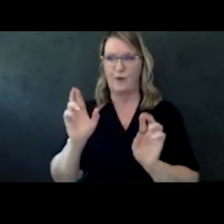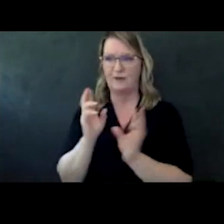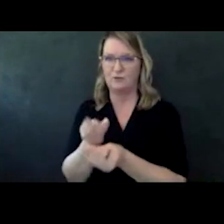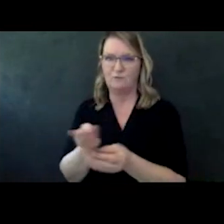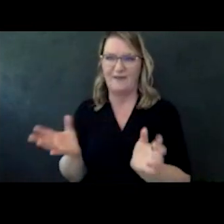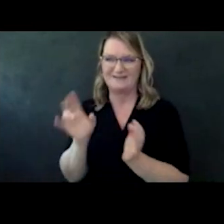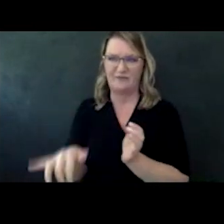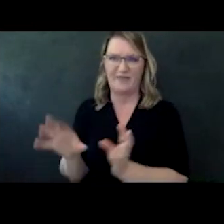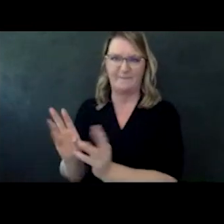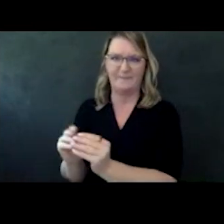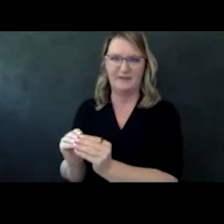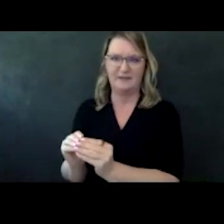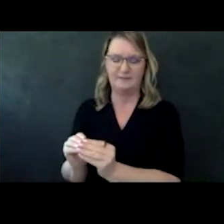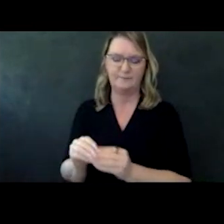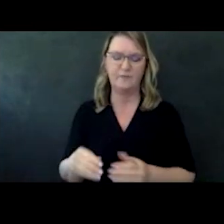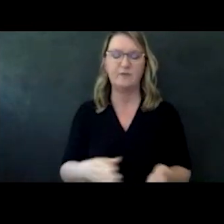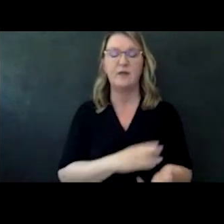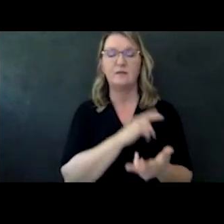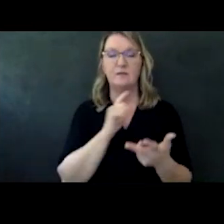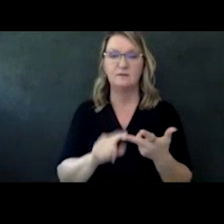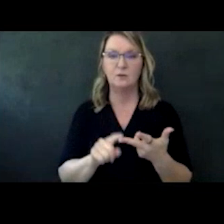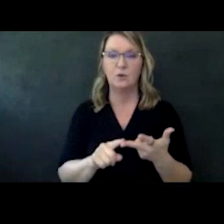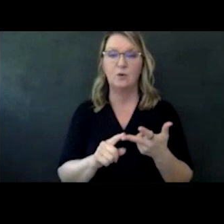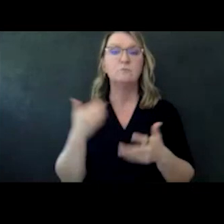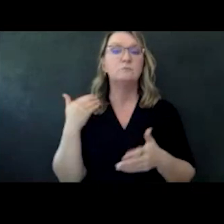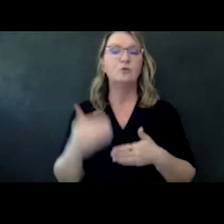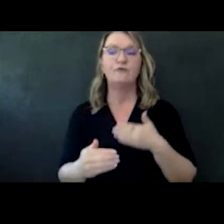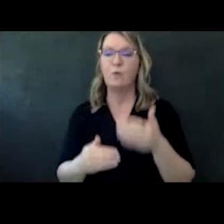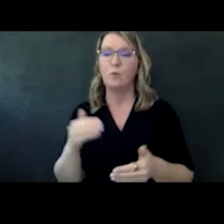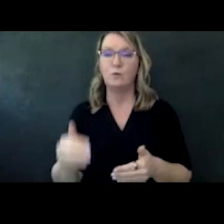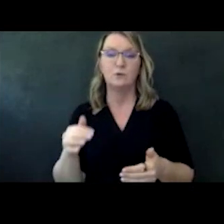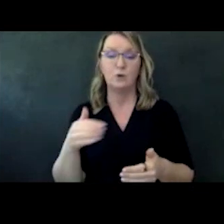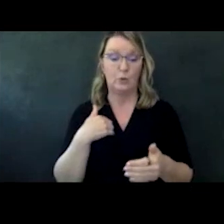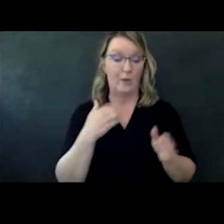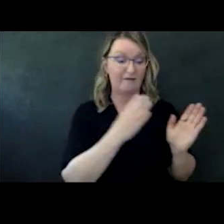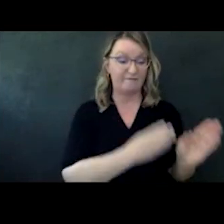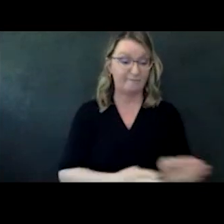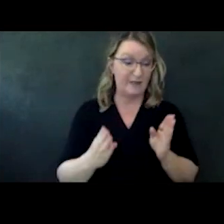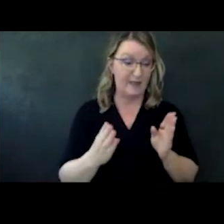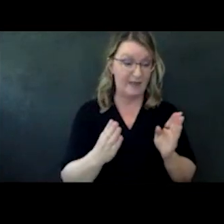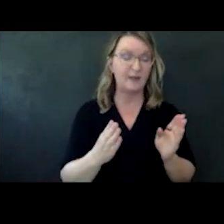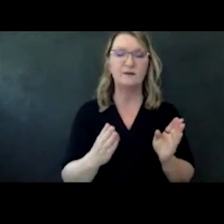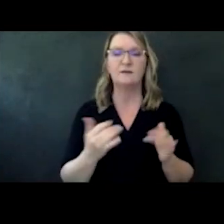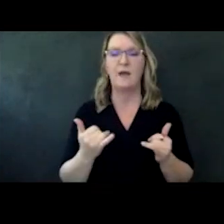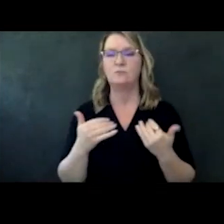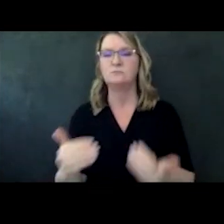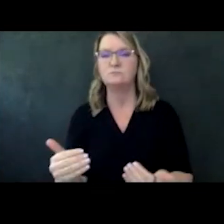Finally, move forward. Now that you've built your roadmap, it's time to move. First, think about